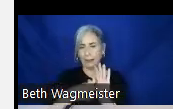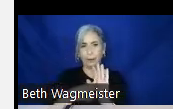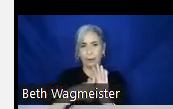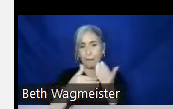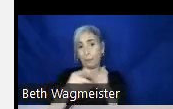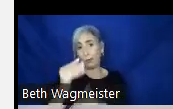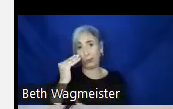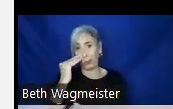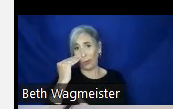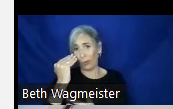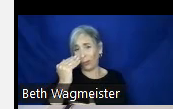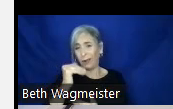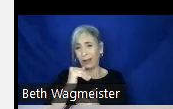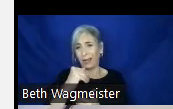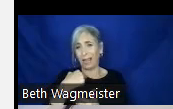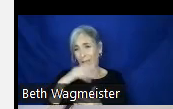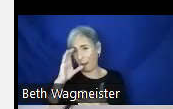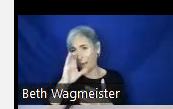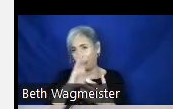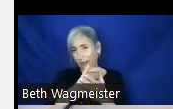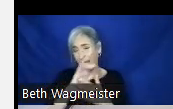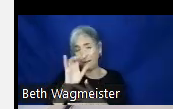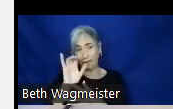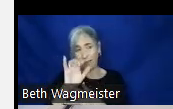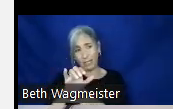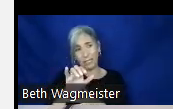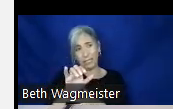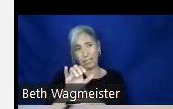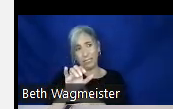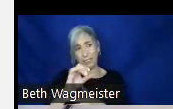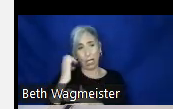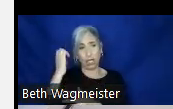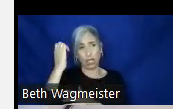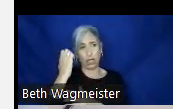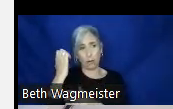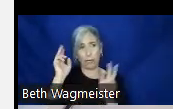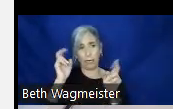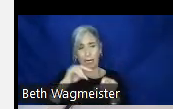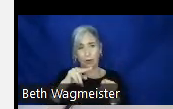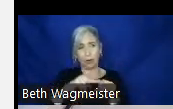this. I believe in this European norm somewhere, it talks about authoring.